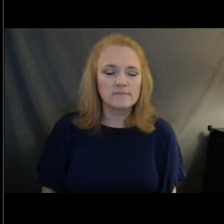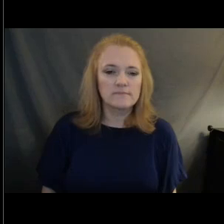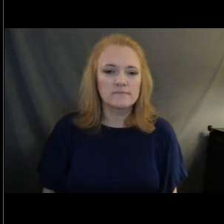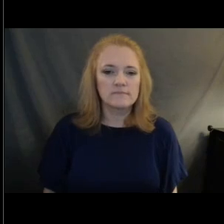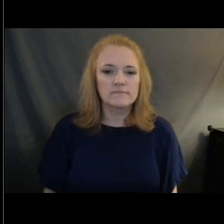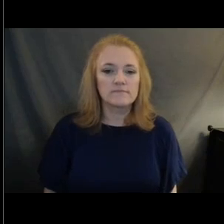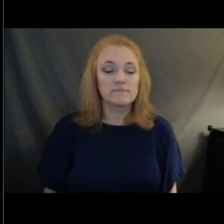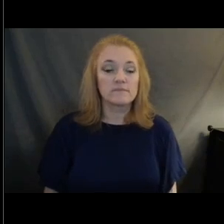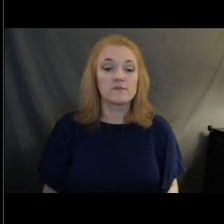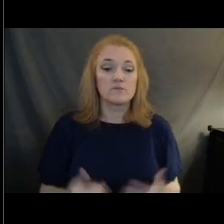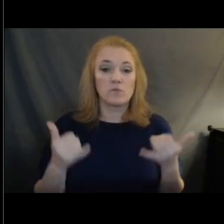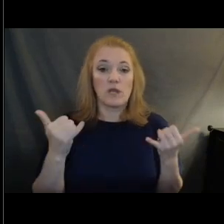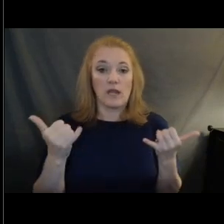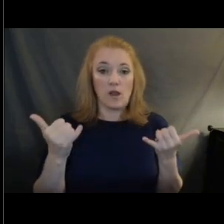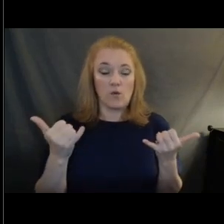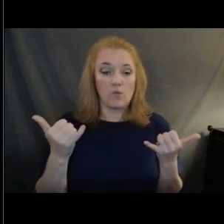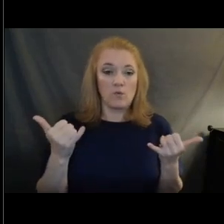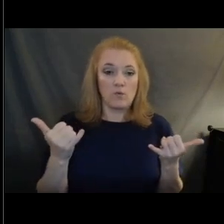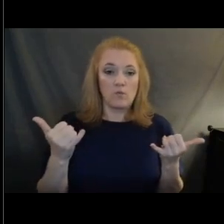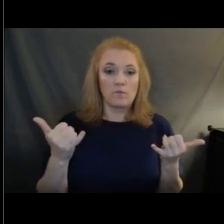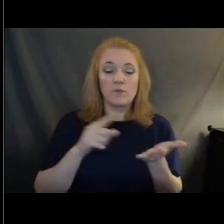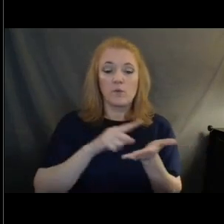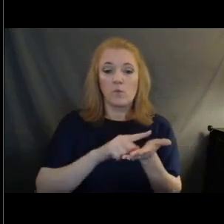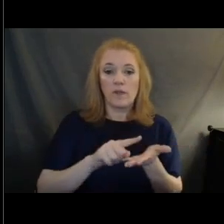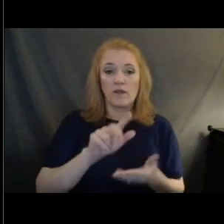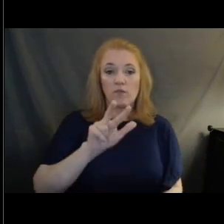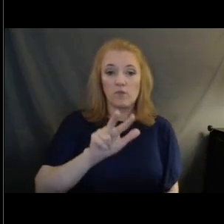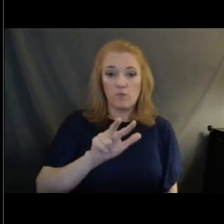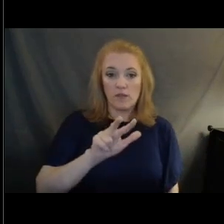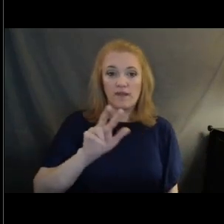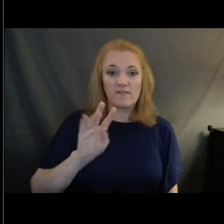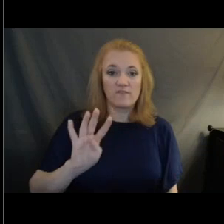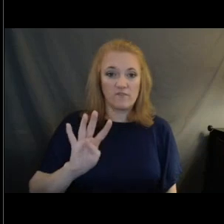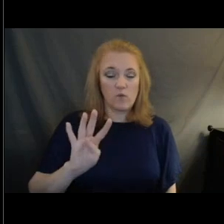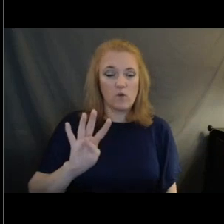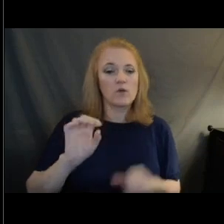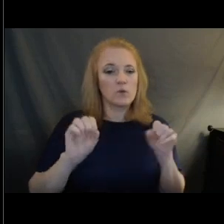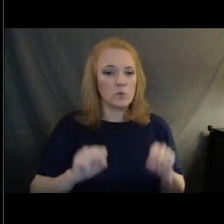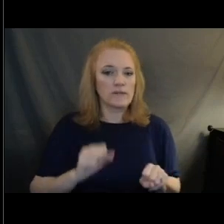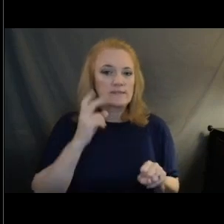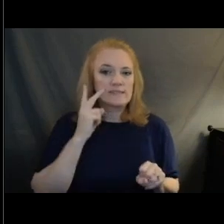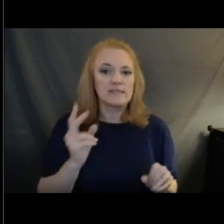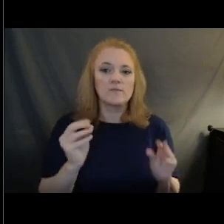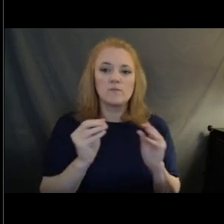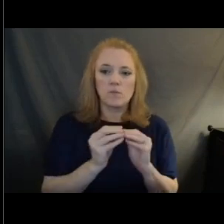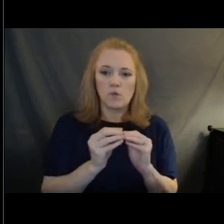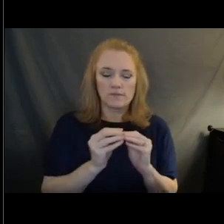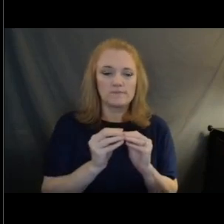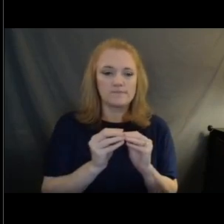So when we get to the week three and four period, we can say a little bit more. This is for the